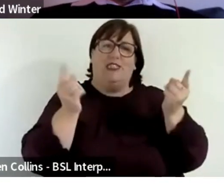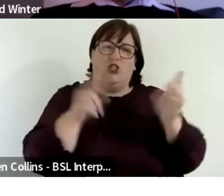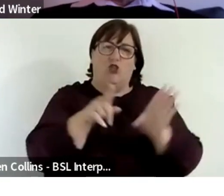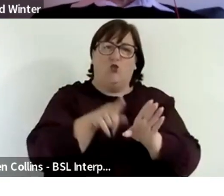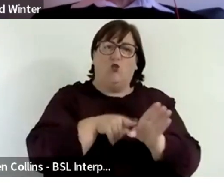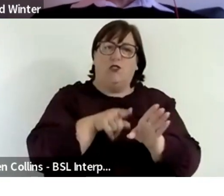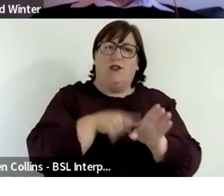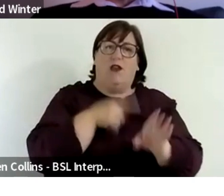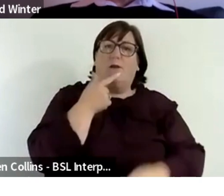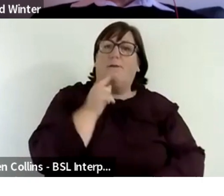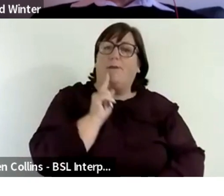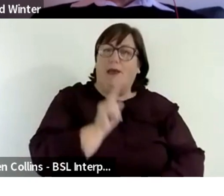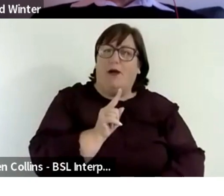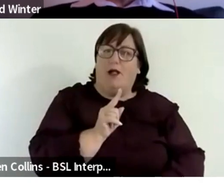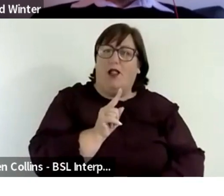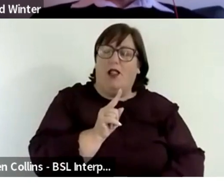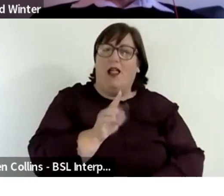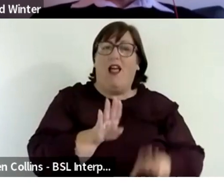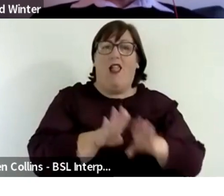Ambrose has already mentioned the headline number.